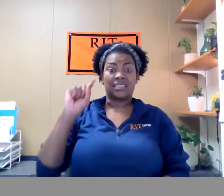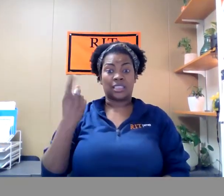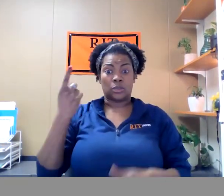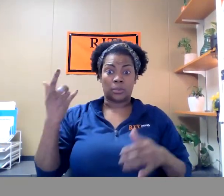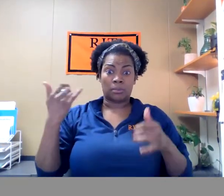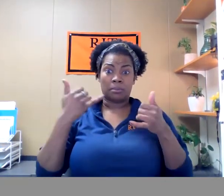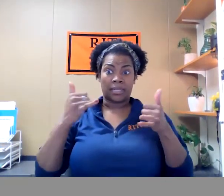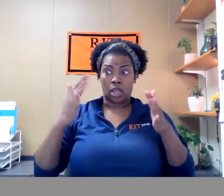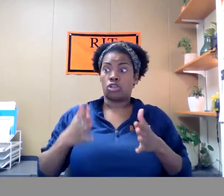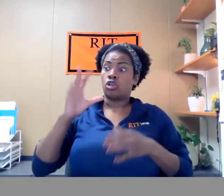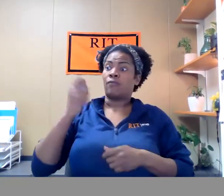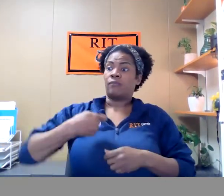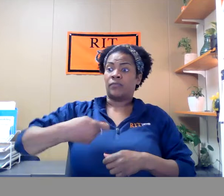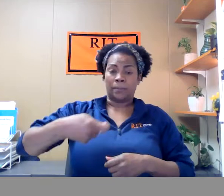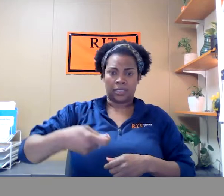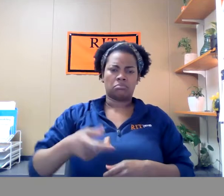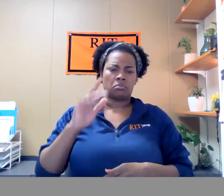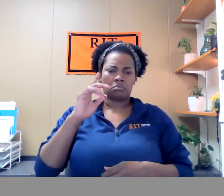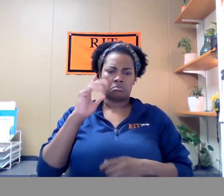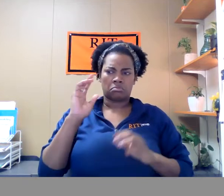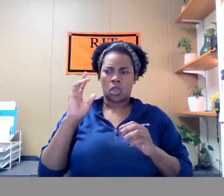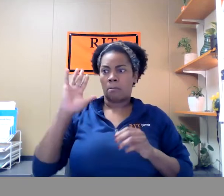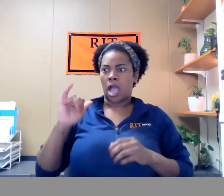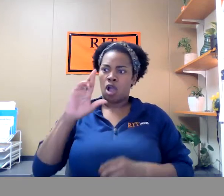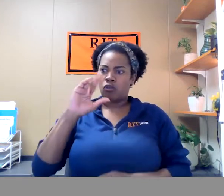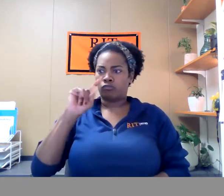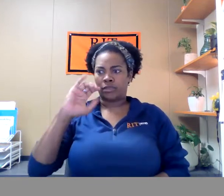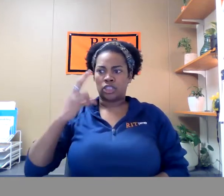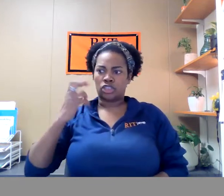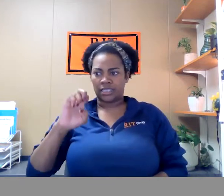So we have somebody who's bringing forward a single-player Frisbee,